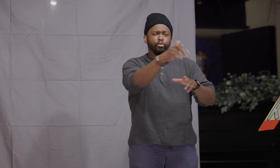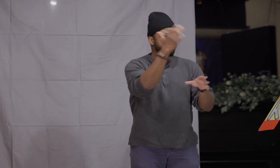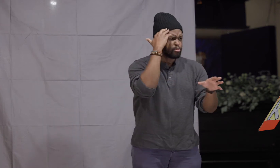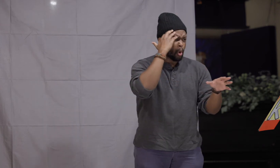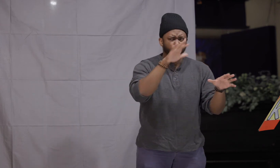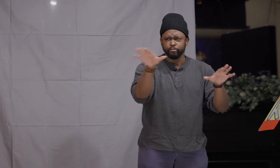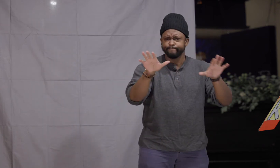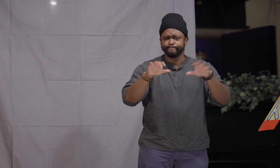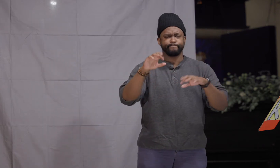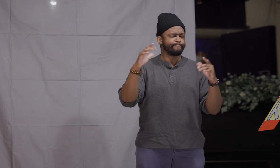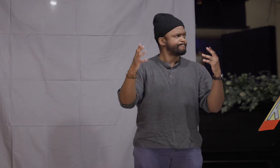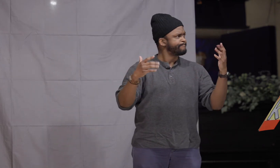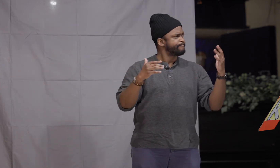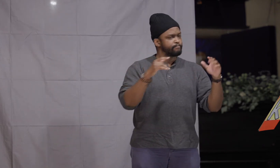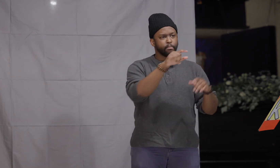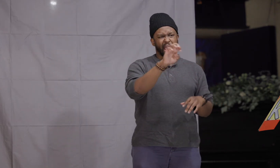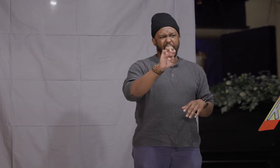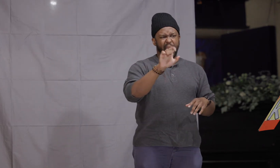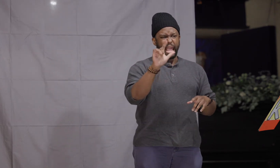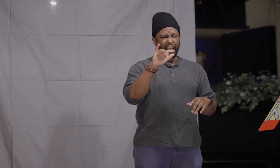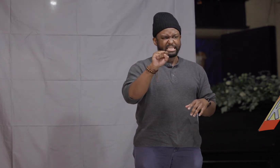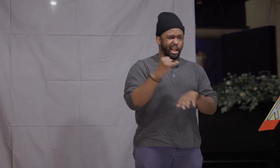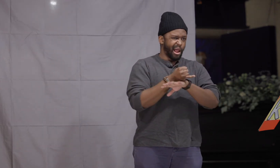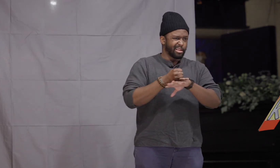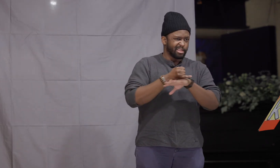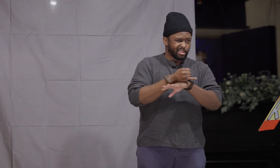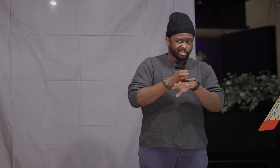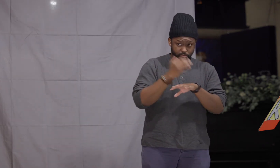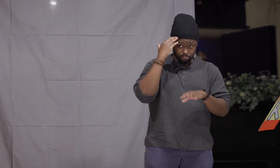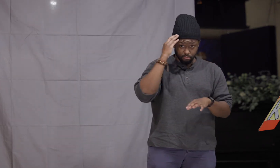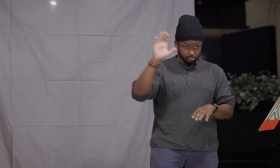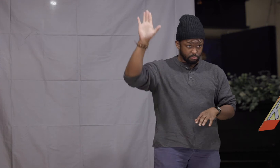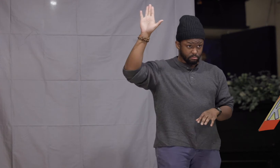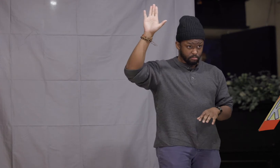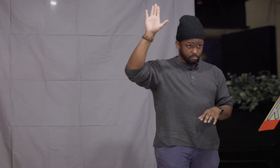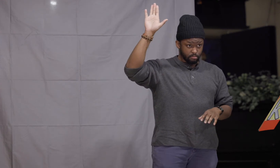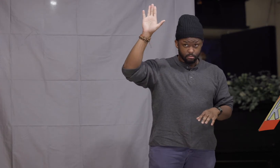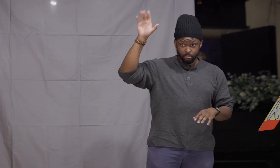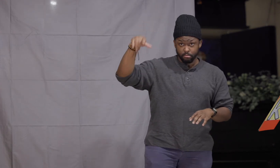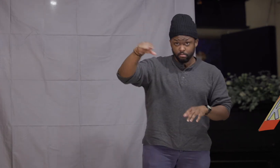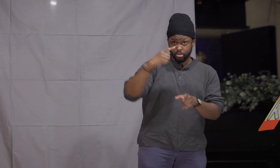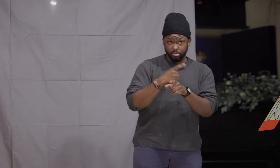First of all, are you all familiar with Ellis Island?